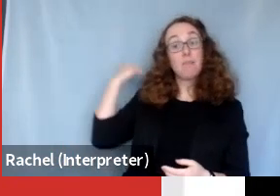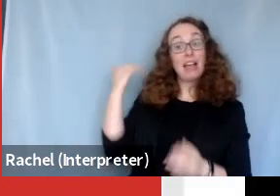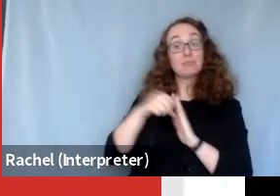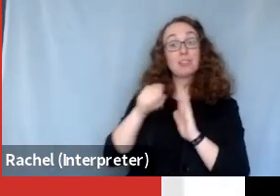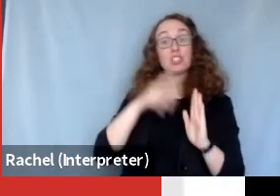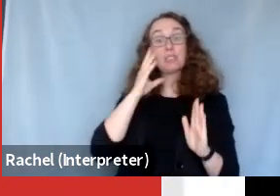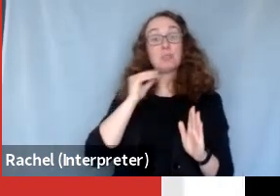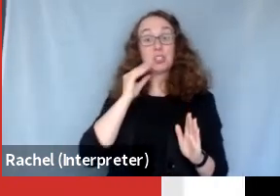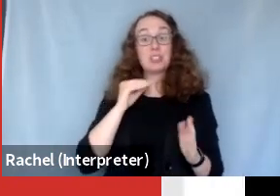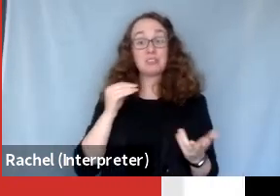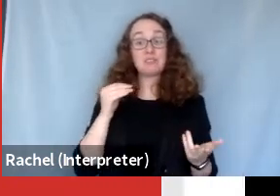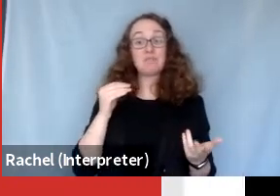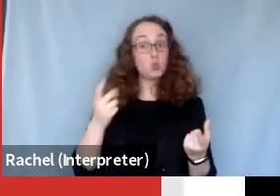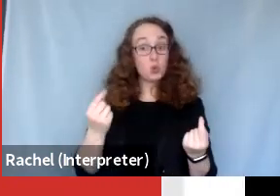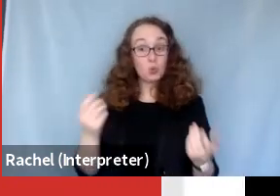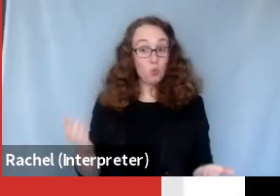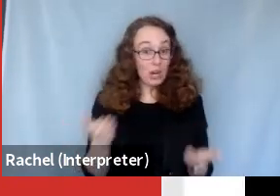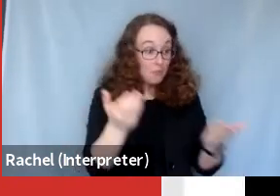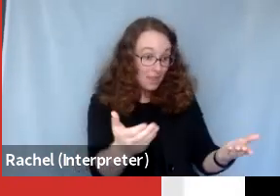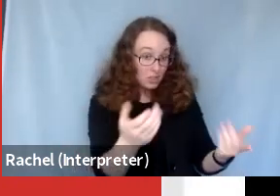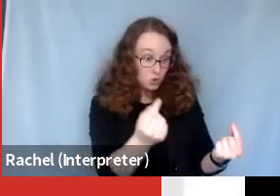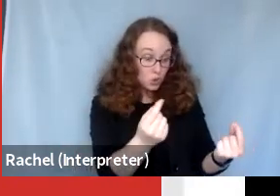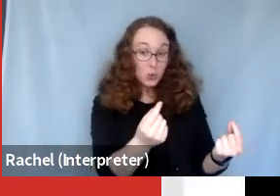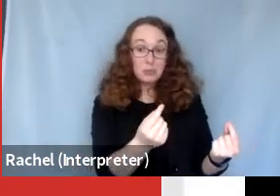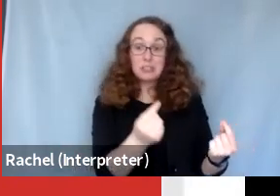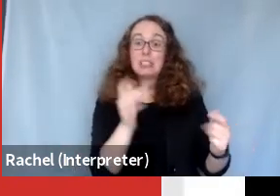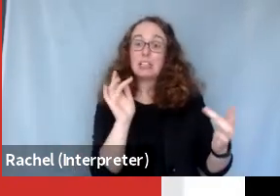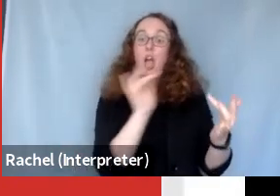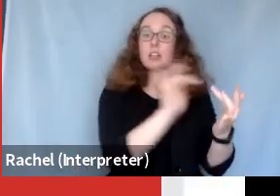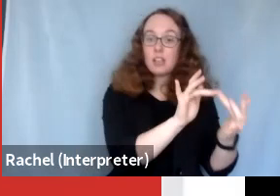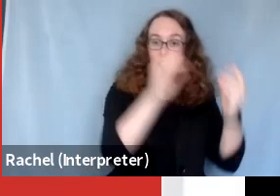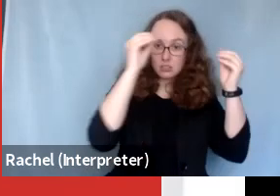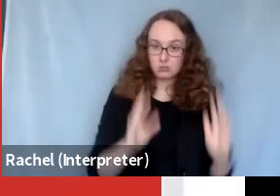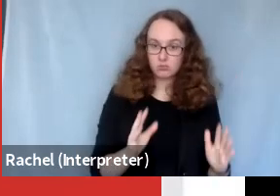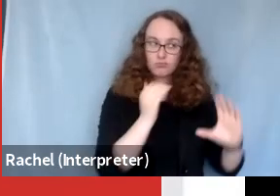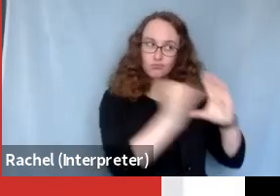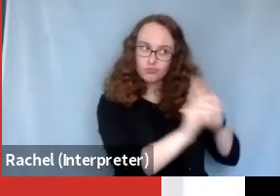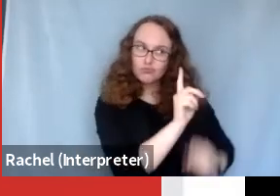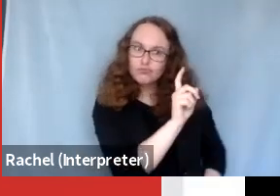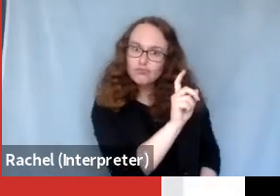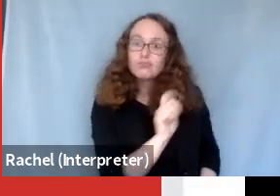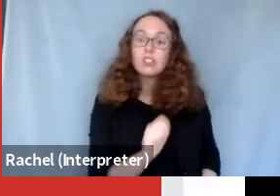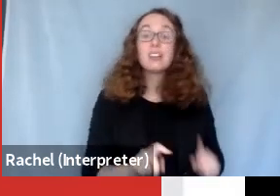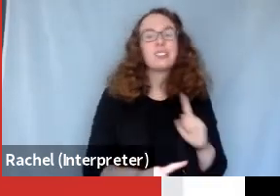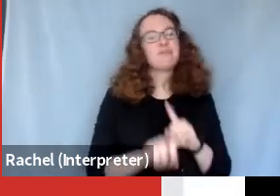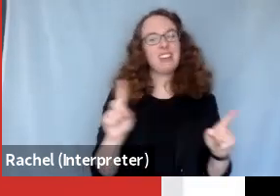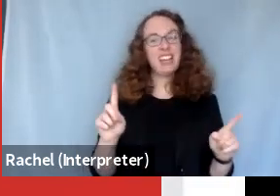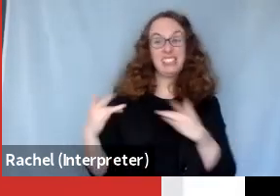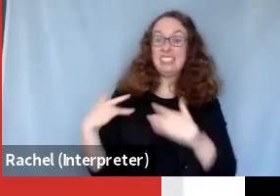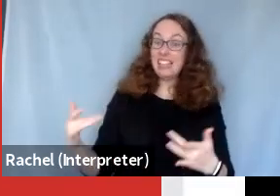and see what the direction is for for this semester, but most likely they don't require course materials or